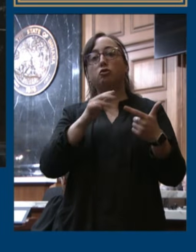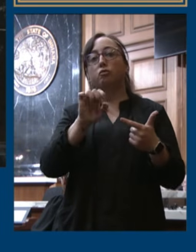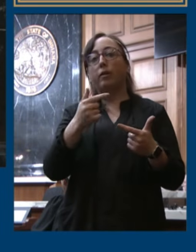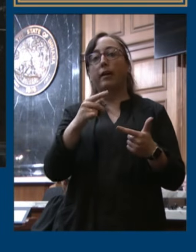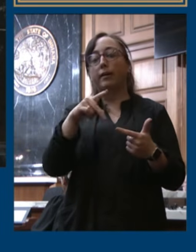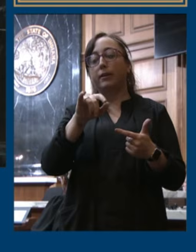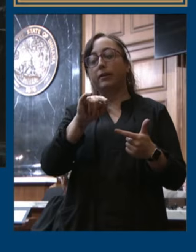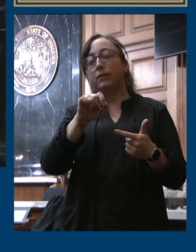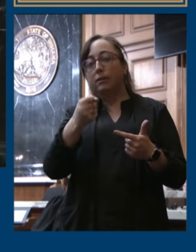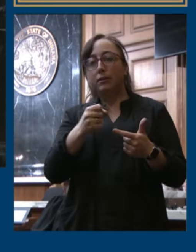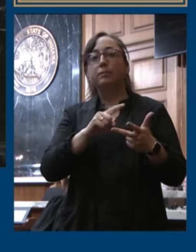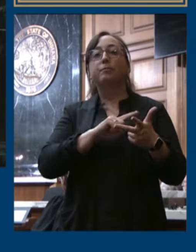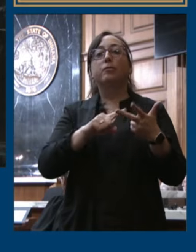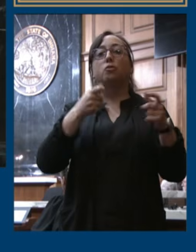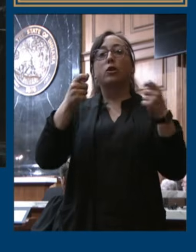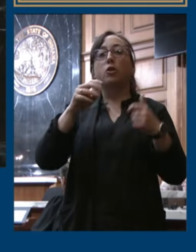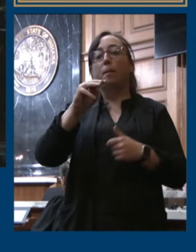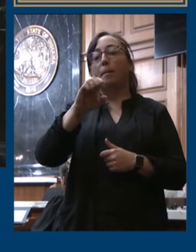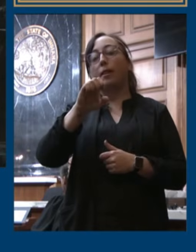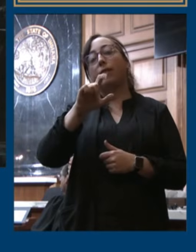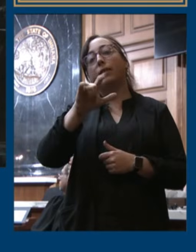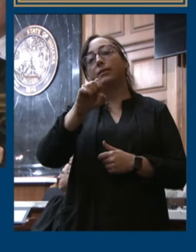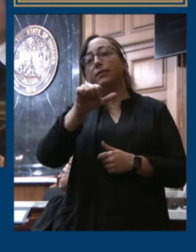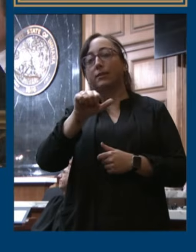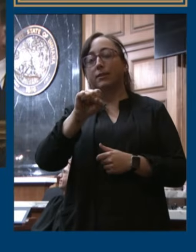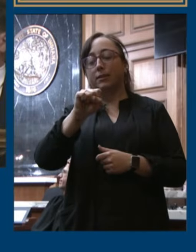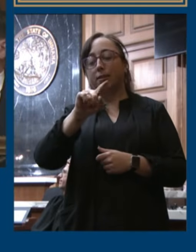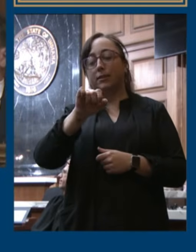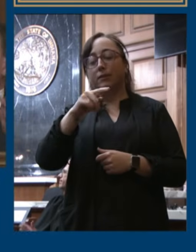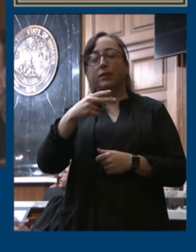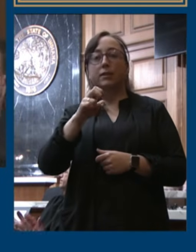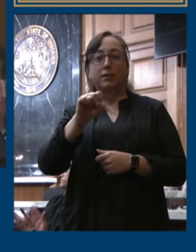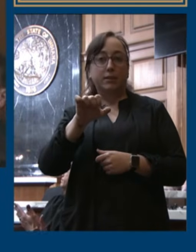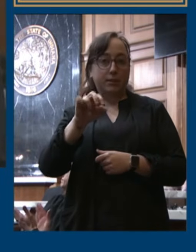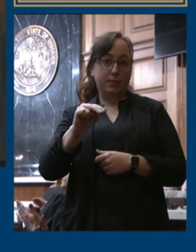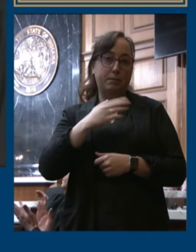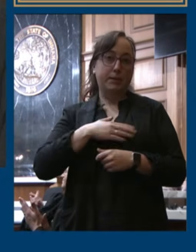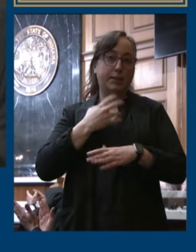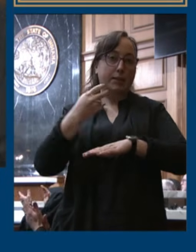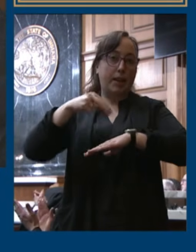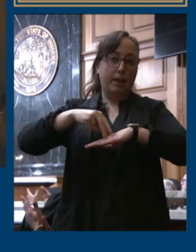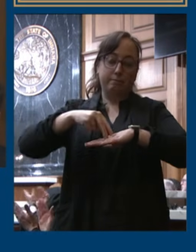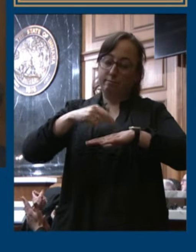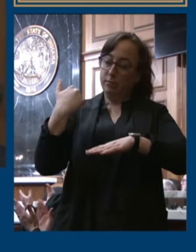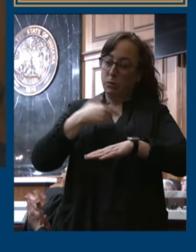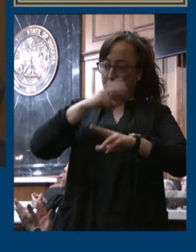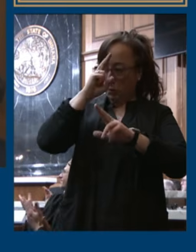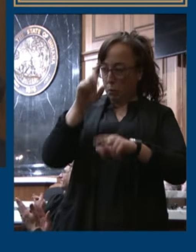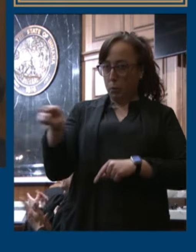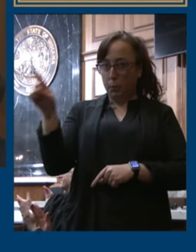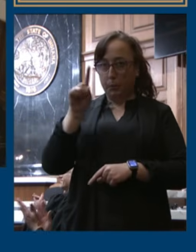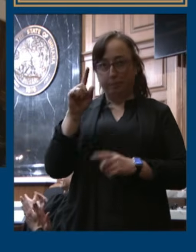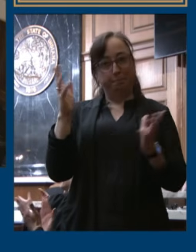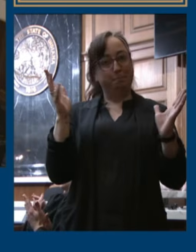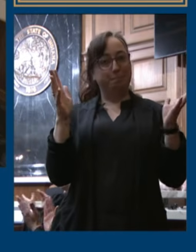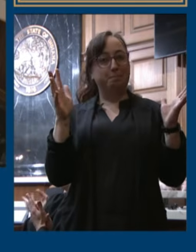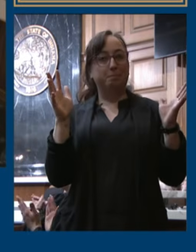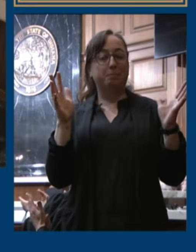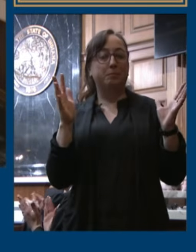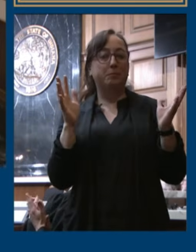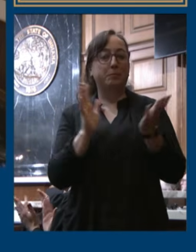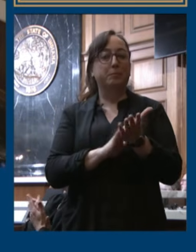MELISSA STEPHENSON PLEASE STAND.